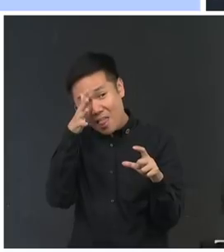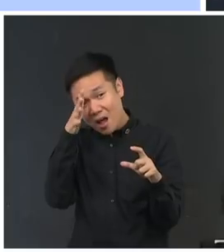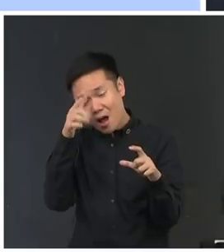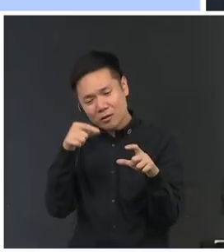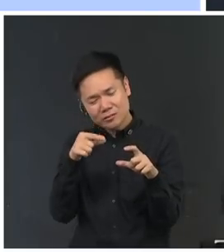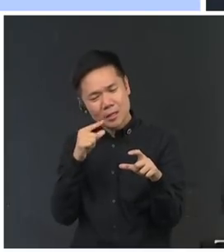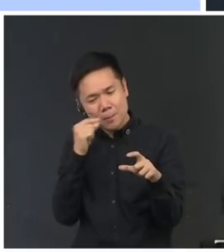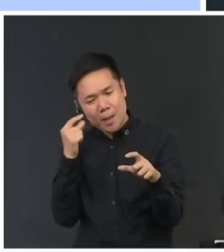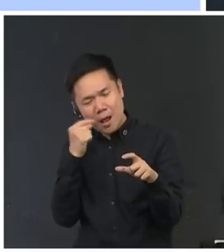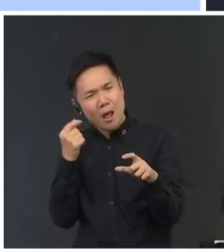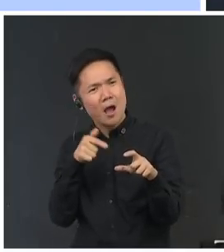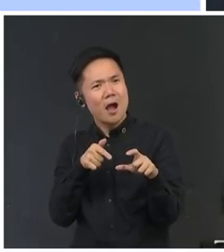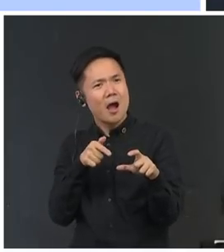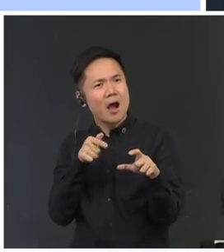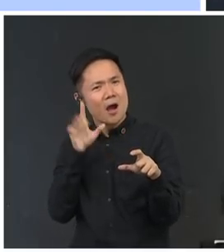photo of the past father and who was